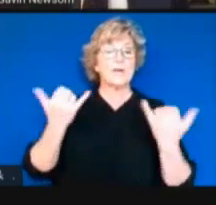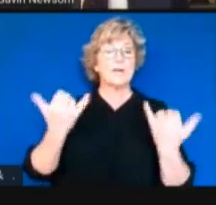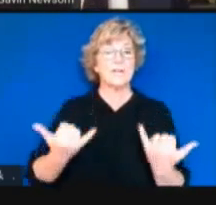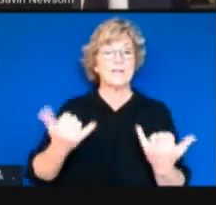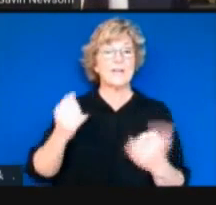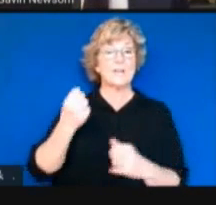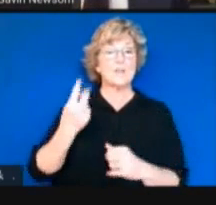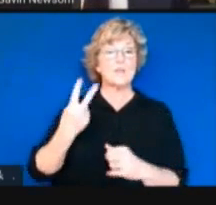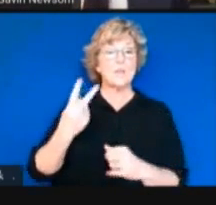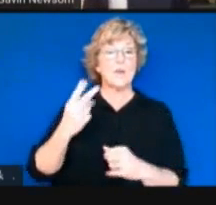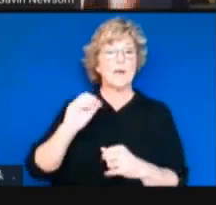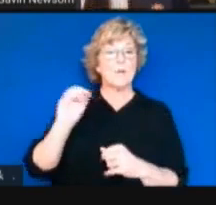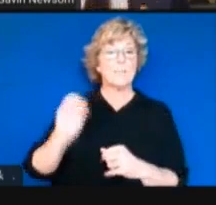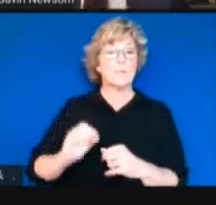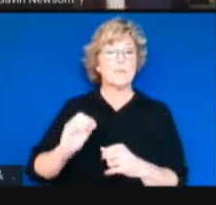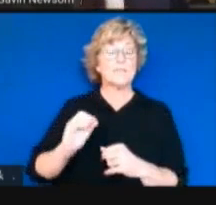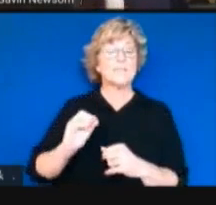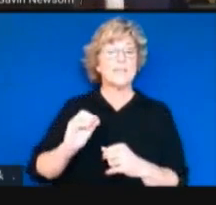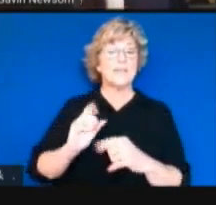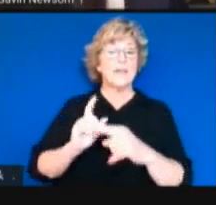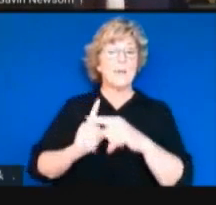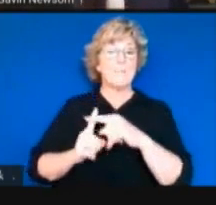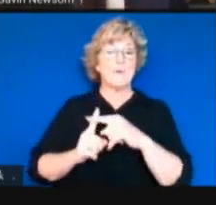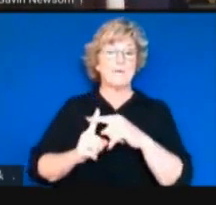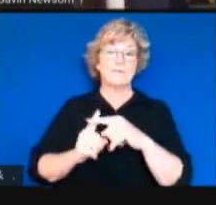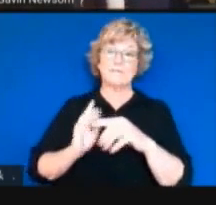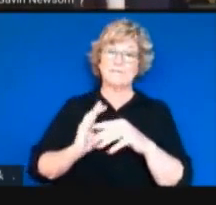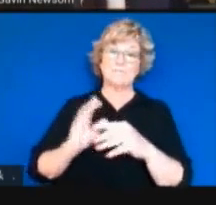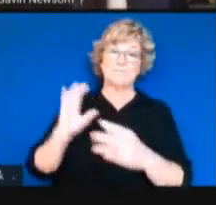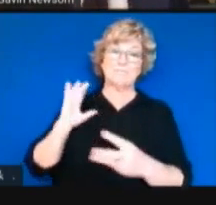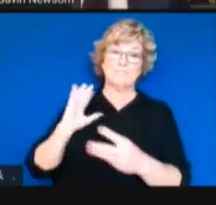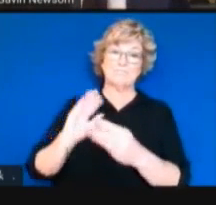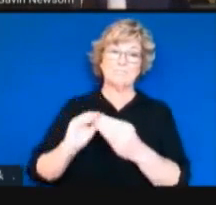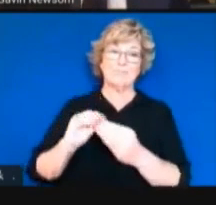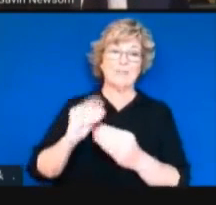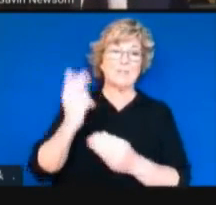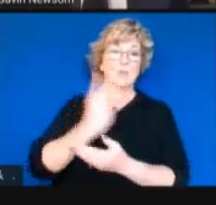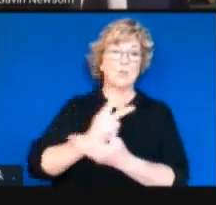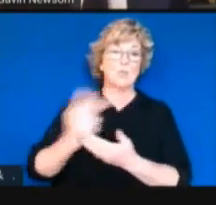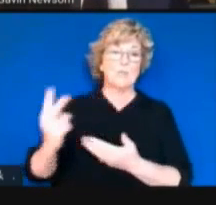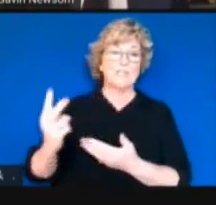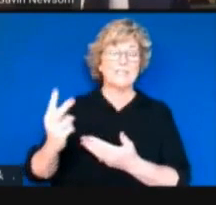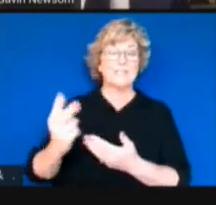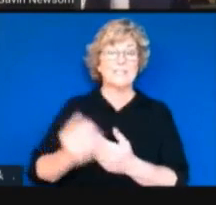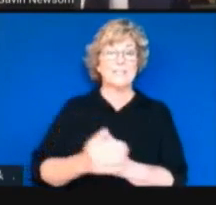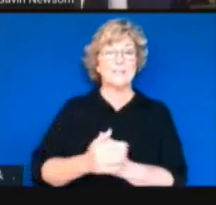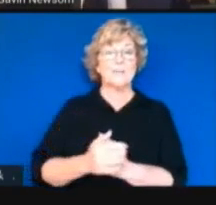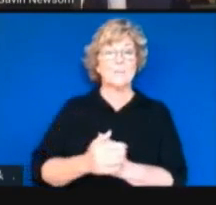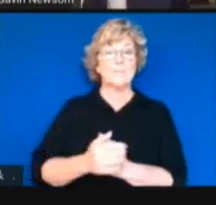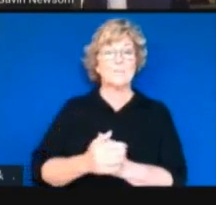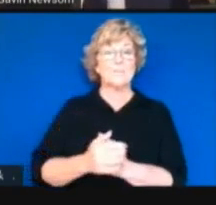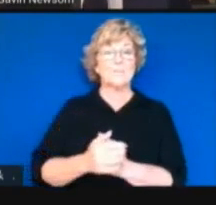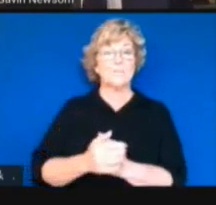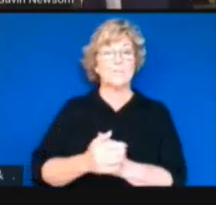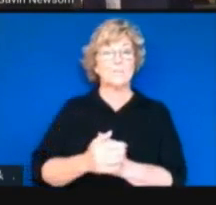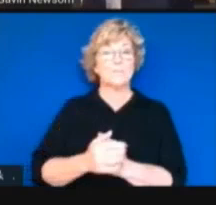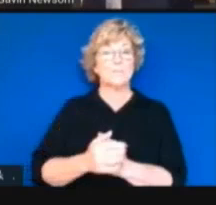YOU GET A SENSE OF, OF COURSE, THE POSITIVITY RATE NOW IN THE STATE, 12% POSITIVITY.